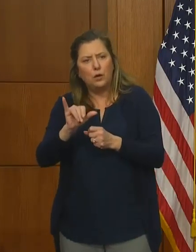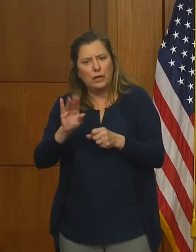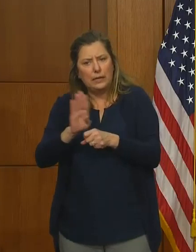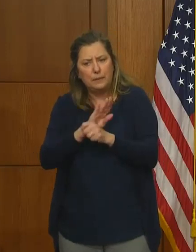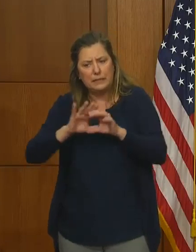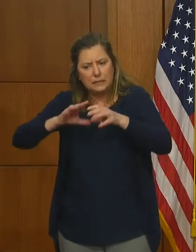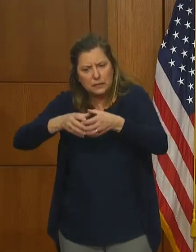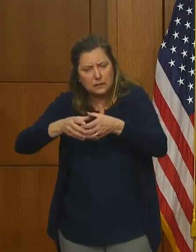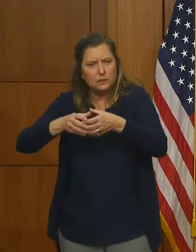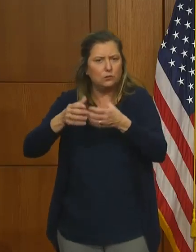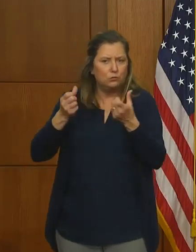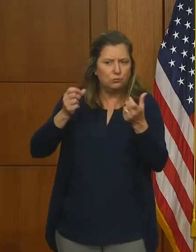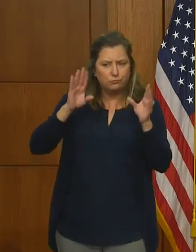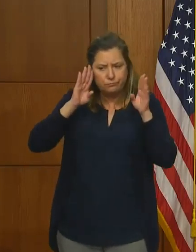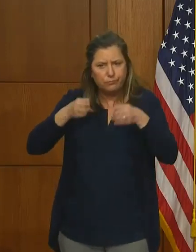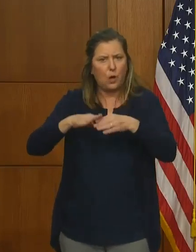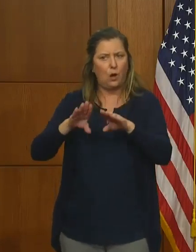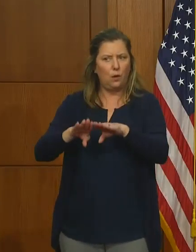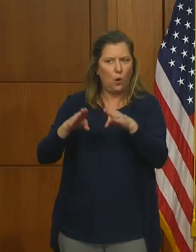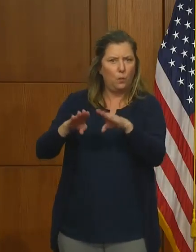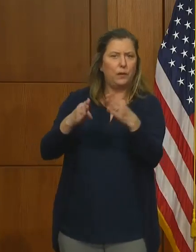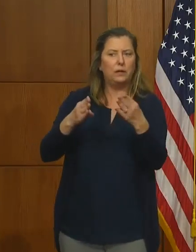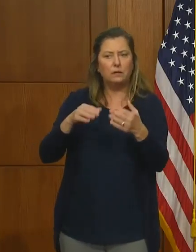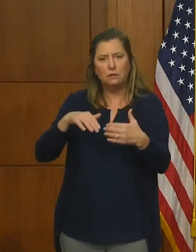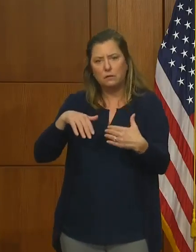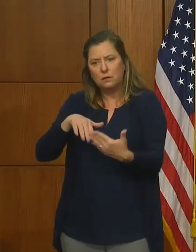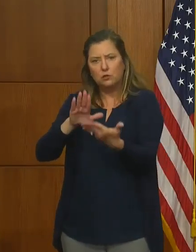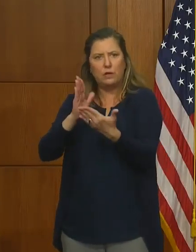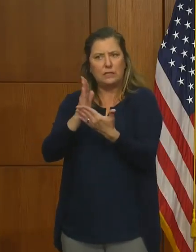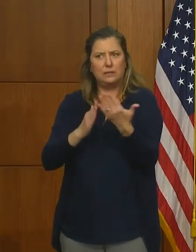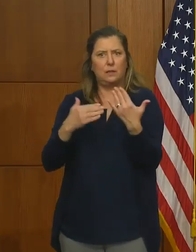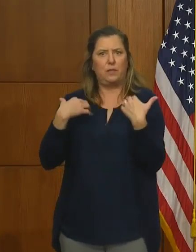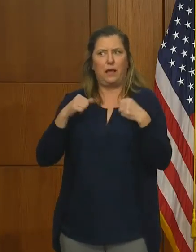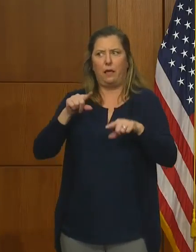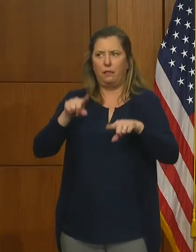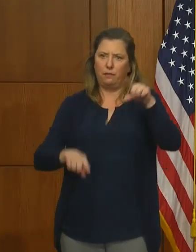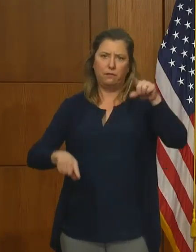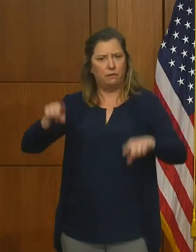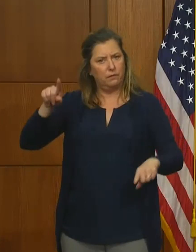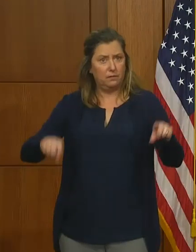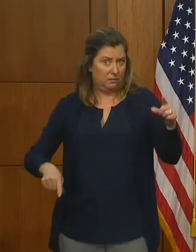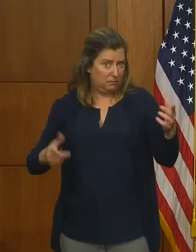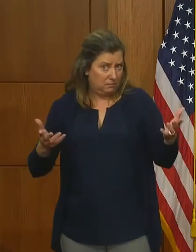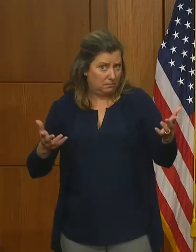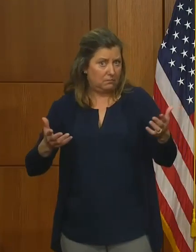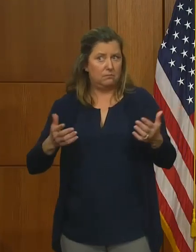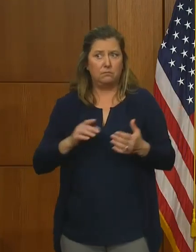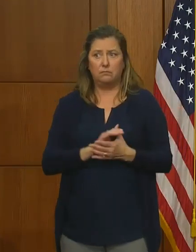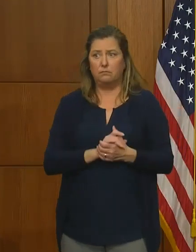MINORITY BUSINESSES AS WE MOVE TOWARD. OLD MAYBE WELL ALSO